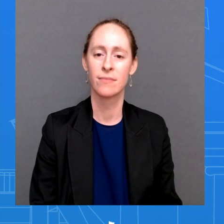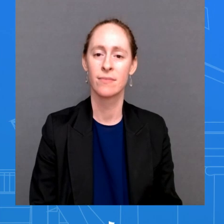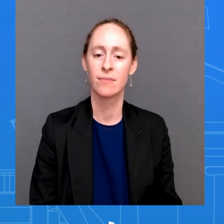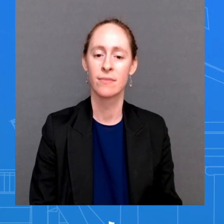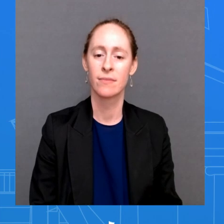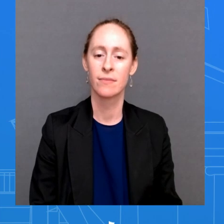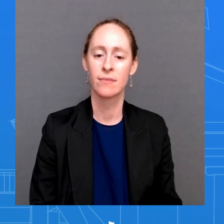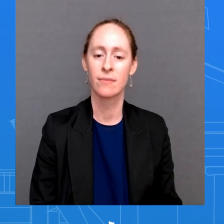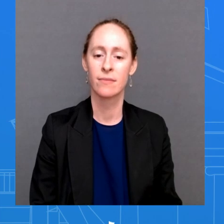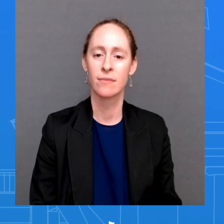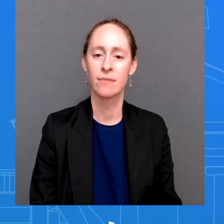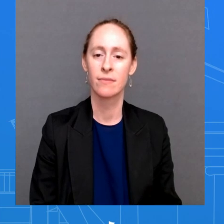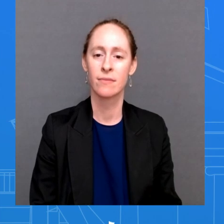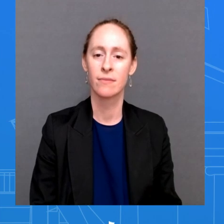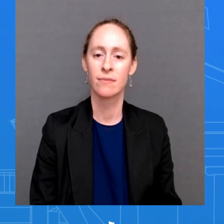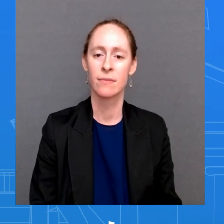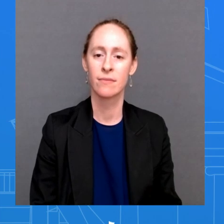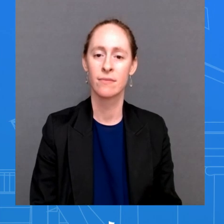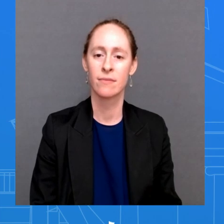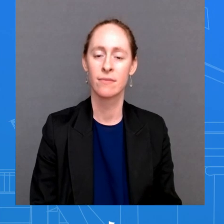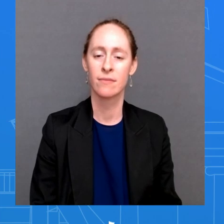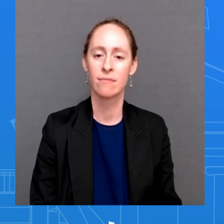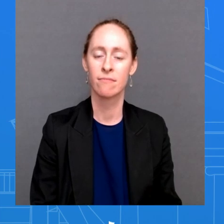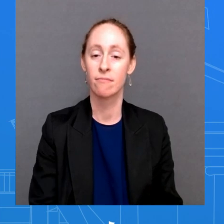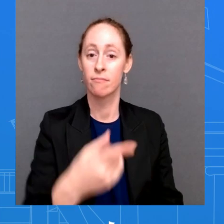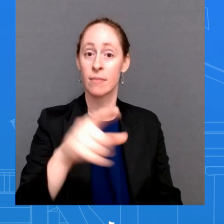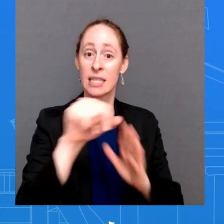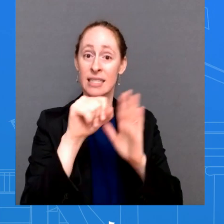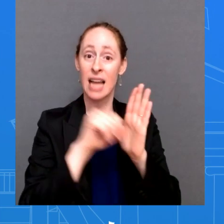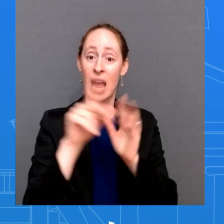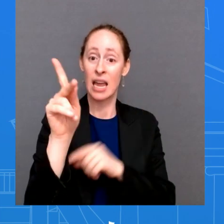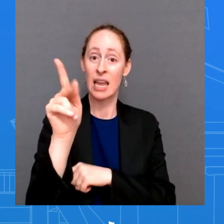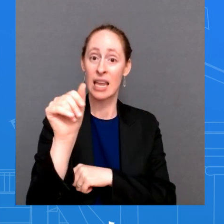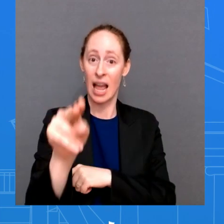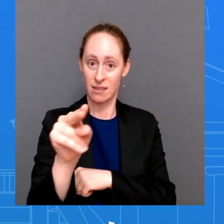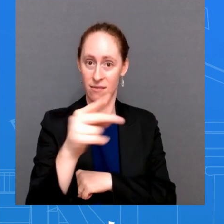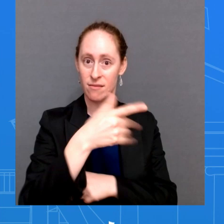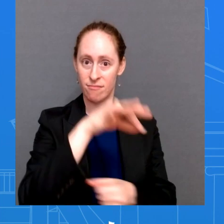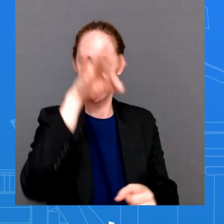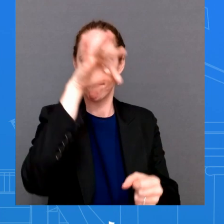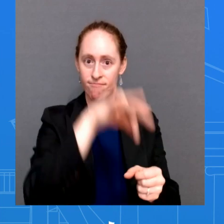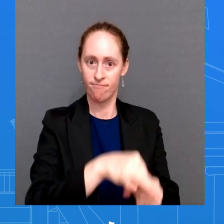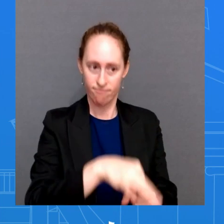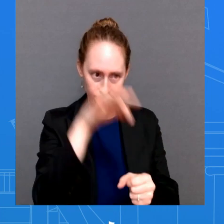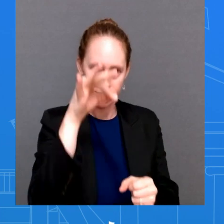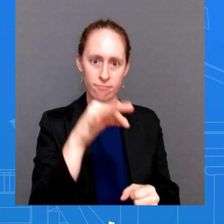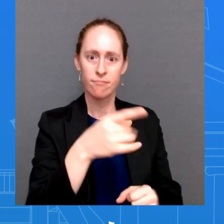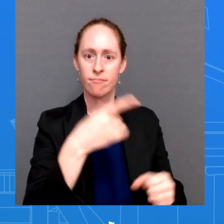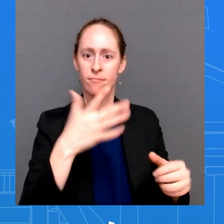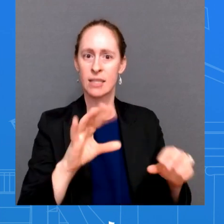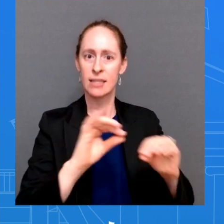make the President feel that the members of his party should push stronger in Congress to repeal the Hyde Amendment? Ms. Jean-Pierre: Oh, I mean, we're --